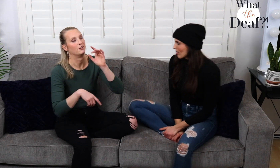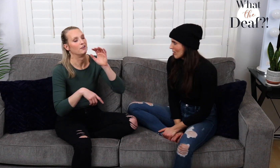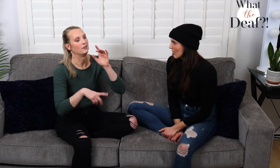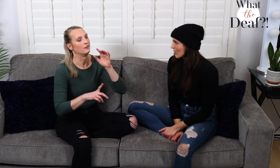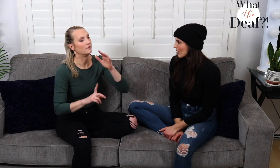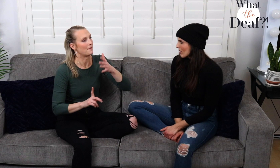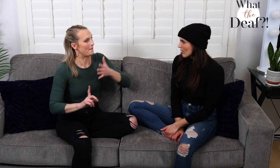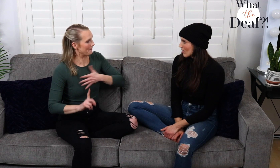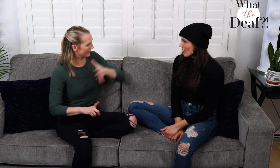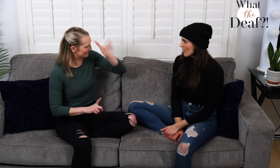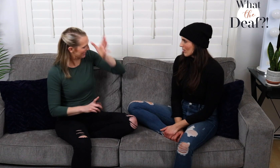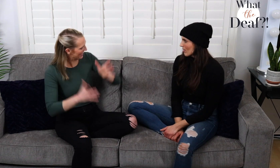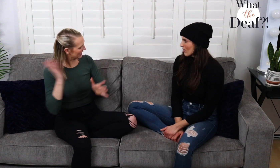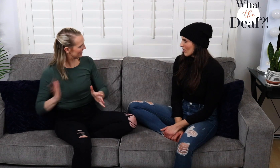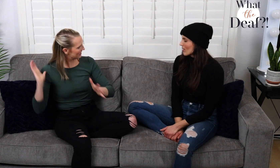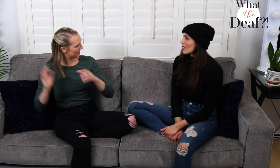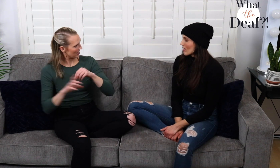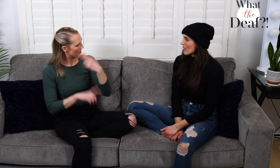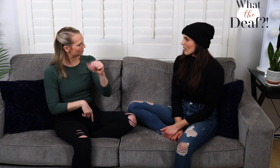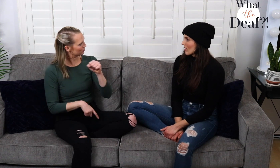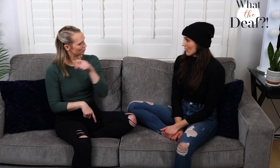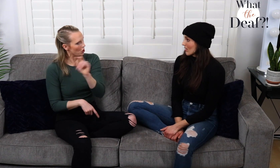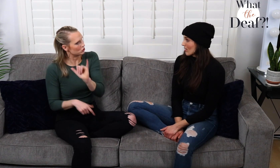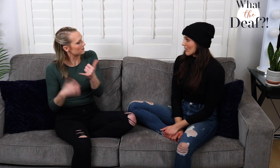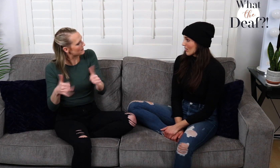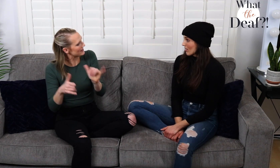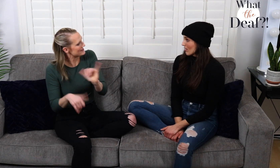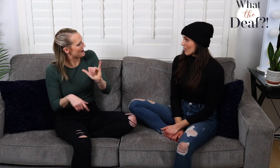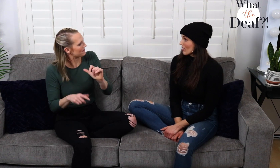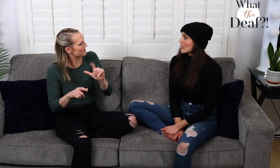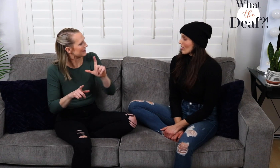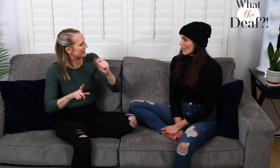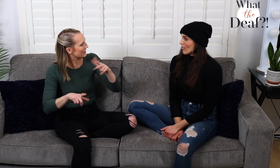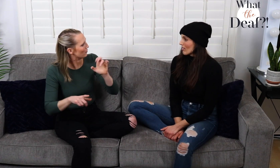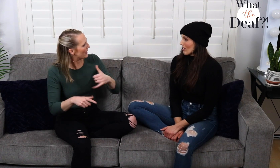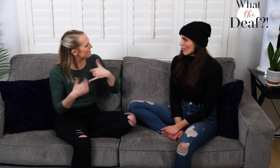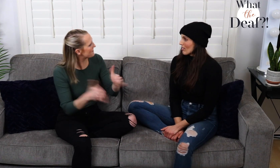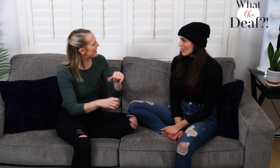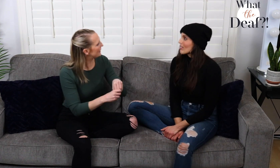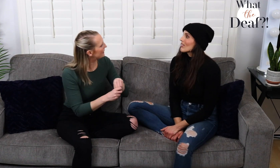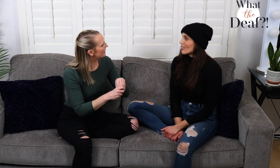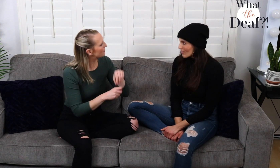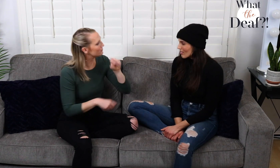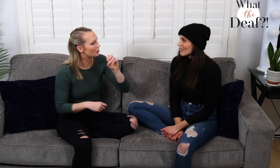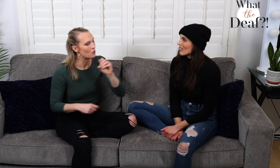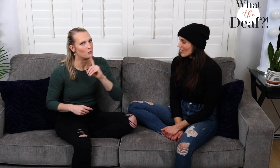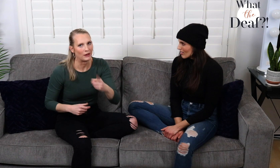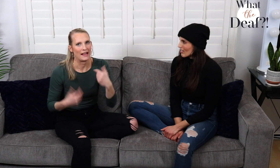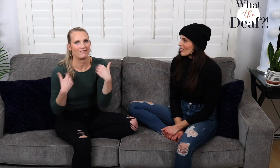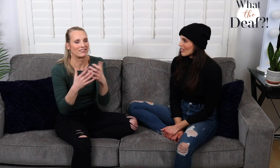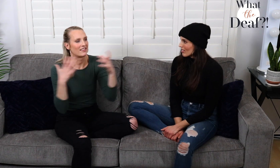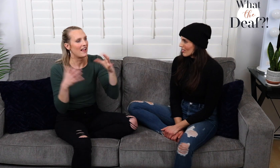and also my dad back in the day, he also played in the same league that I played and so there's